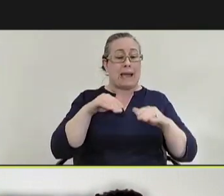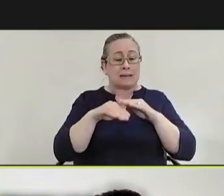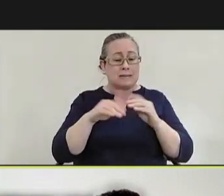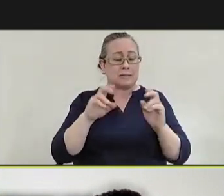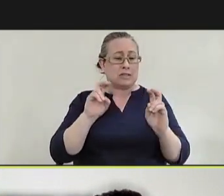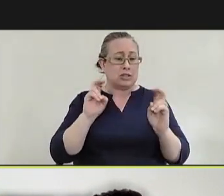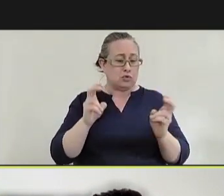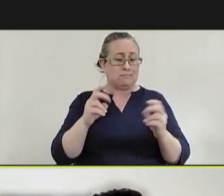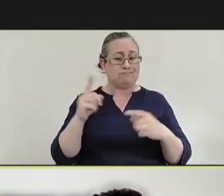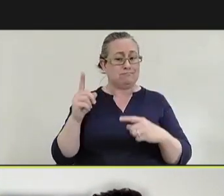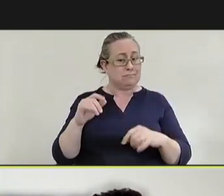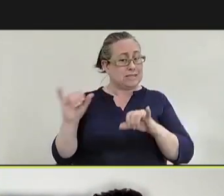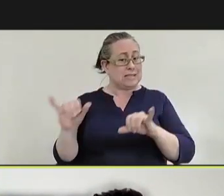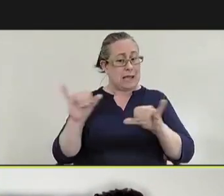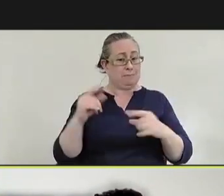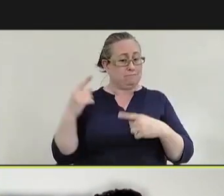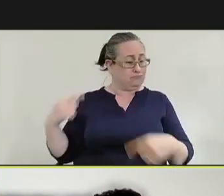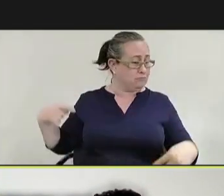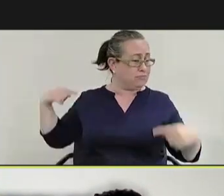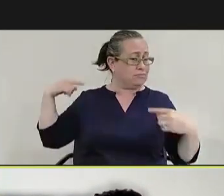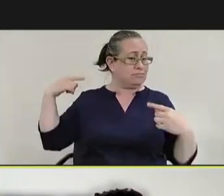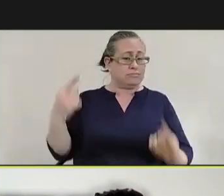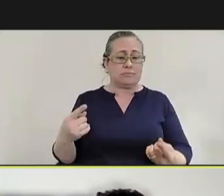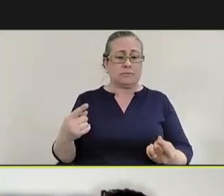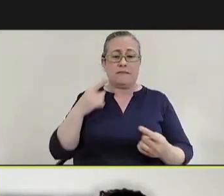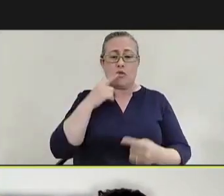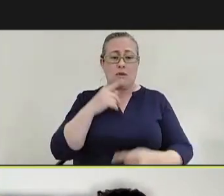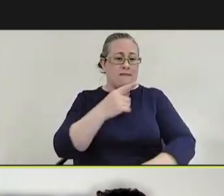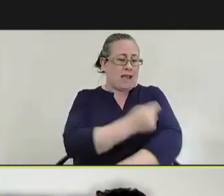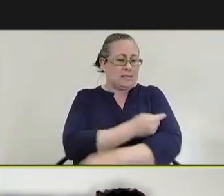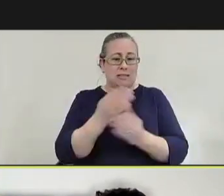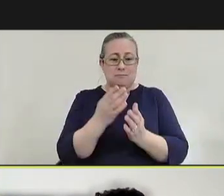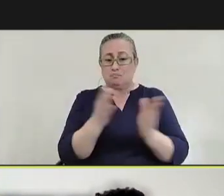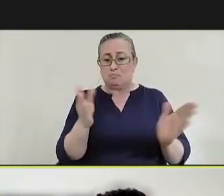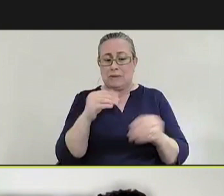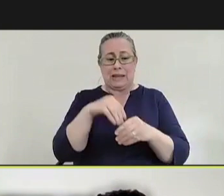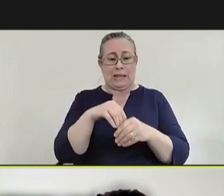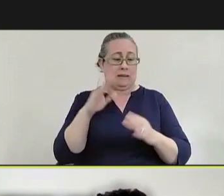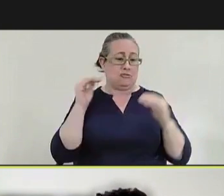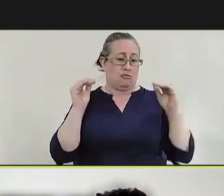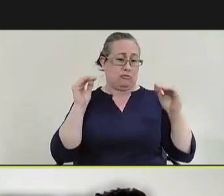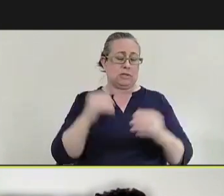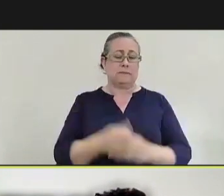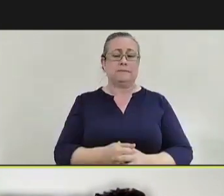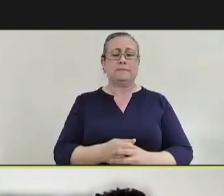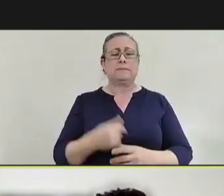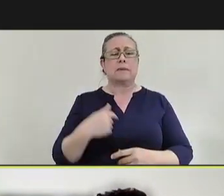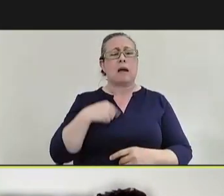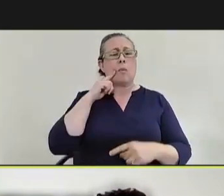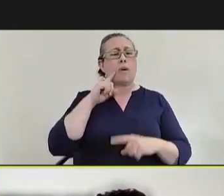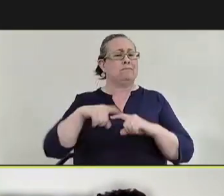have heard about the discussions here for vaccines in adults. So, I'm going to stop there and hand